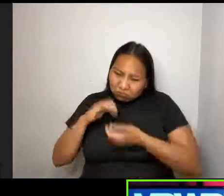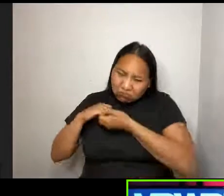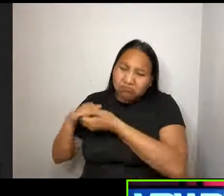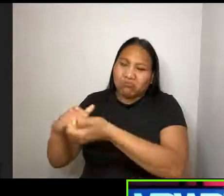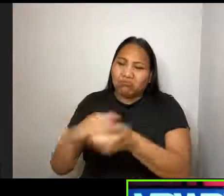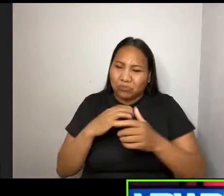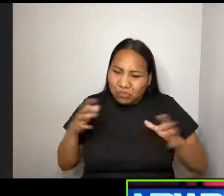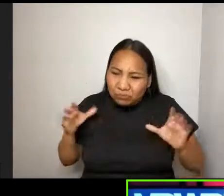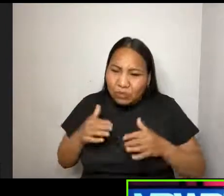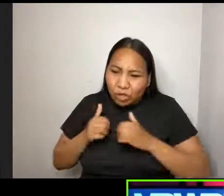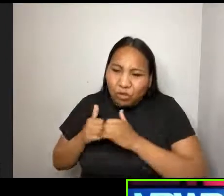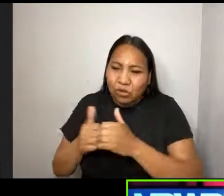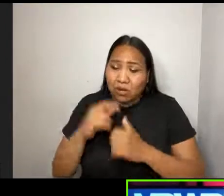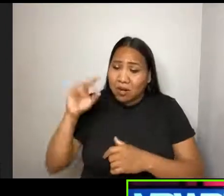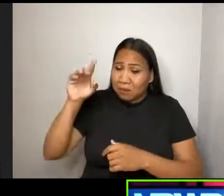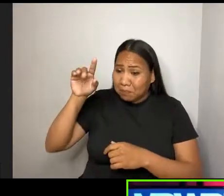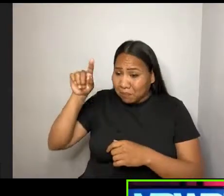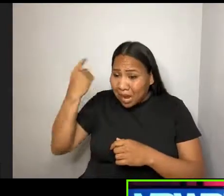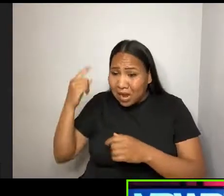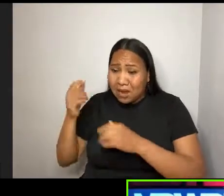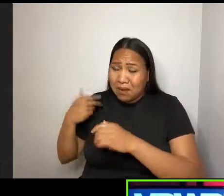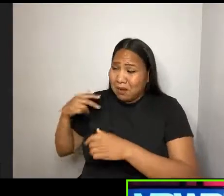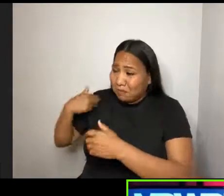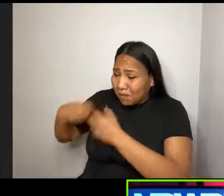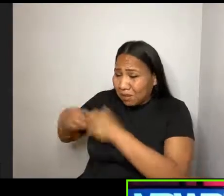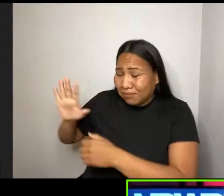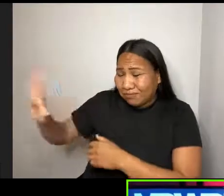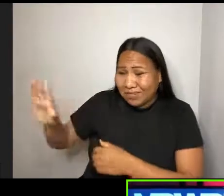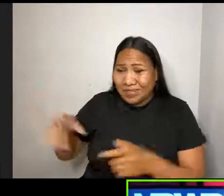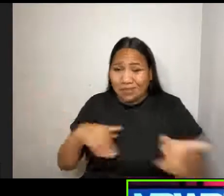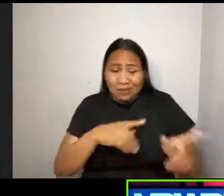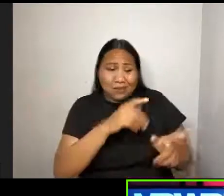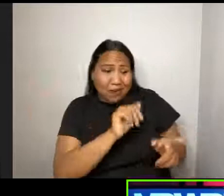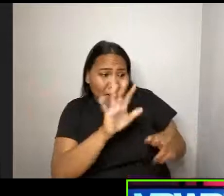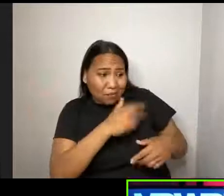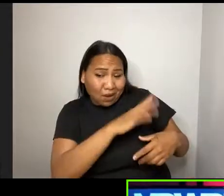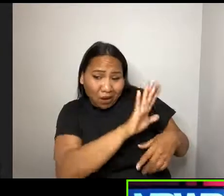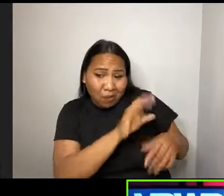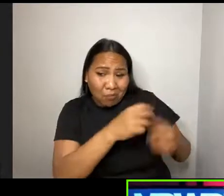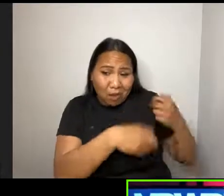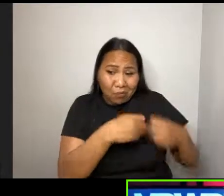those problems. They are all thought of separately. If you bring them all together,